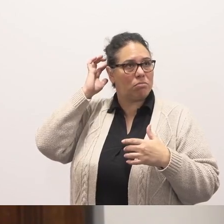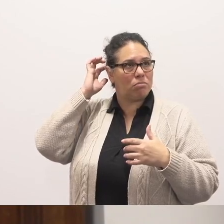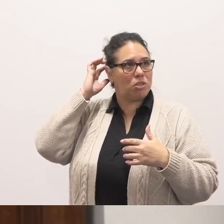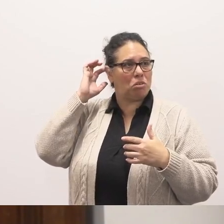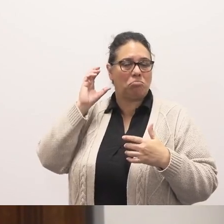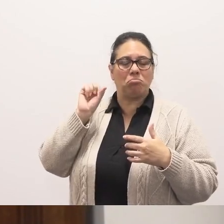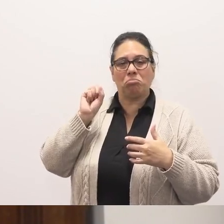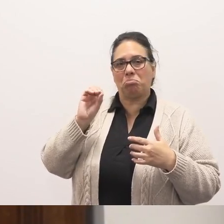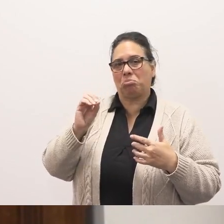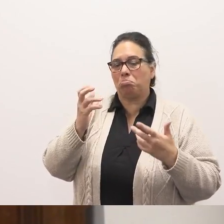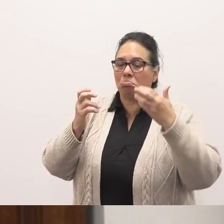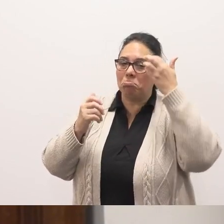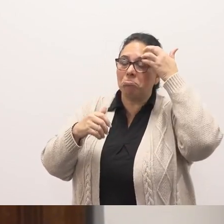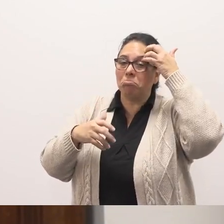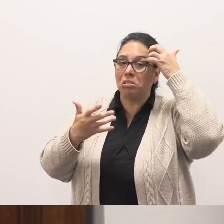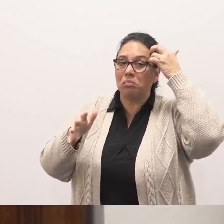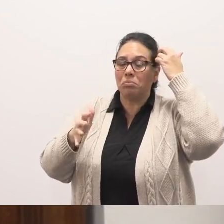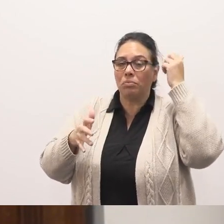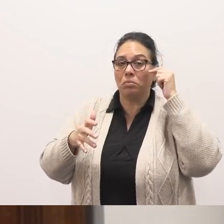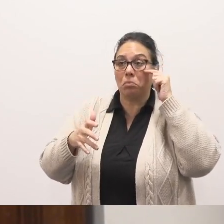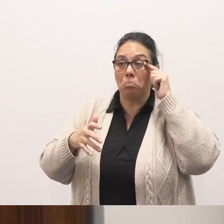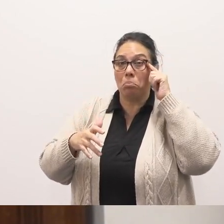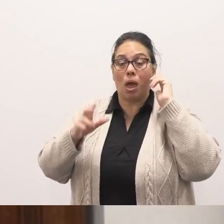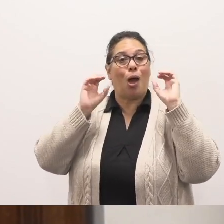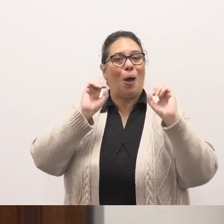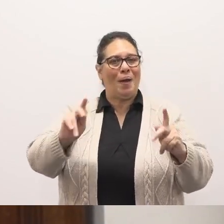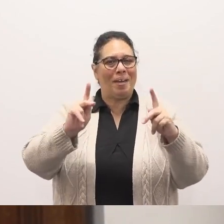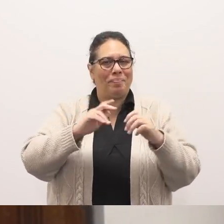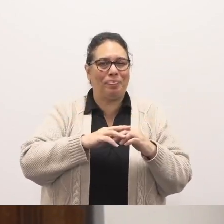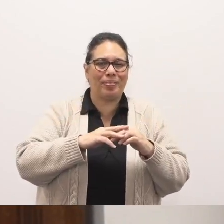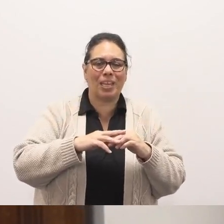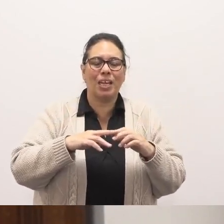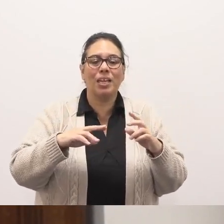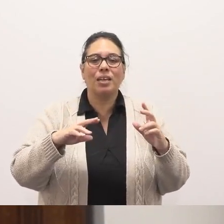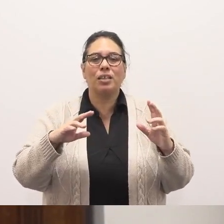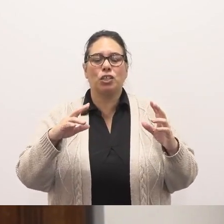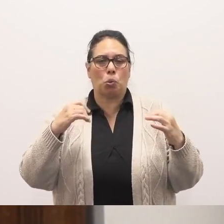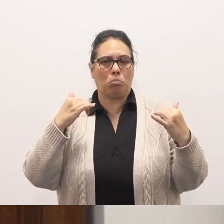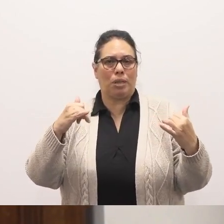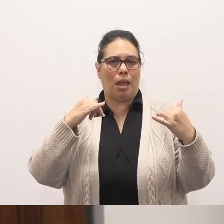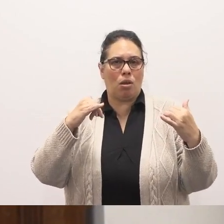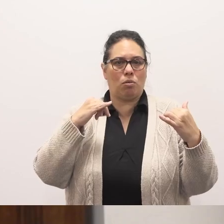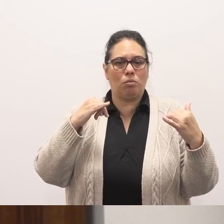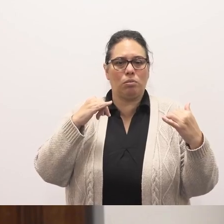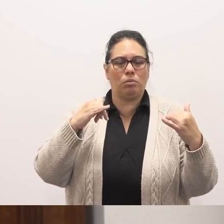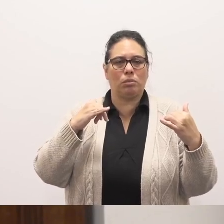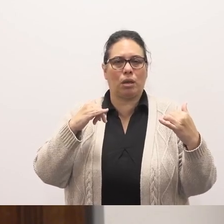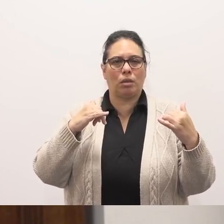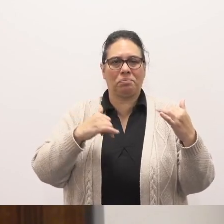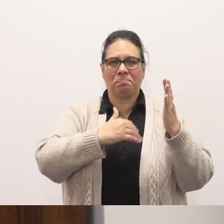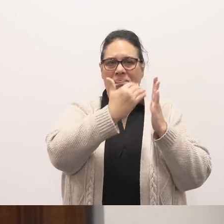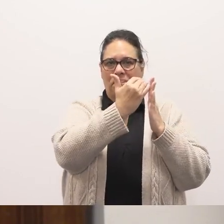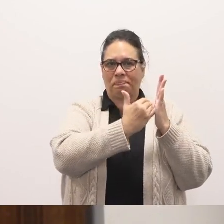so closely. Okay. So with that, we will move on to consent calendar A.